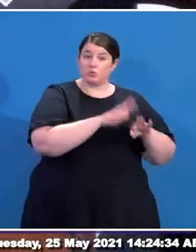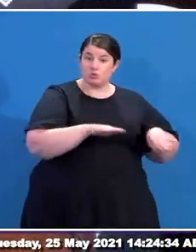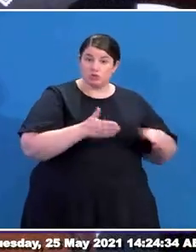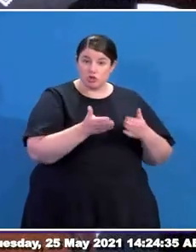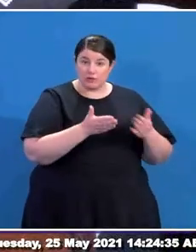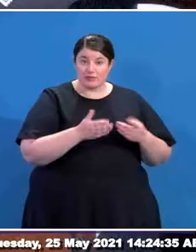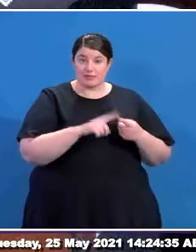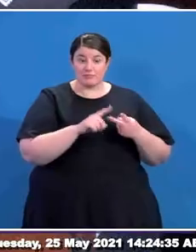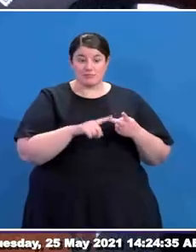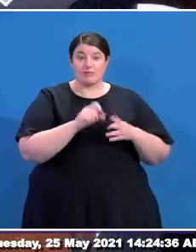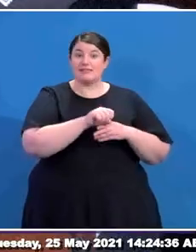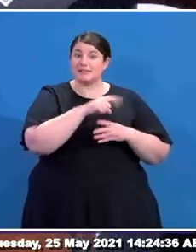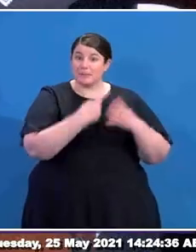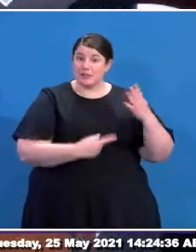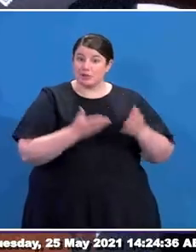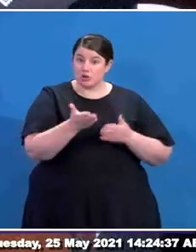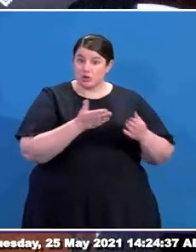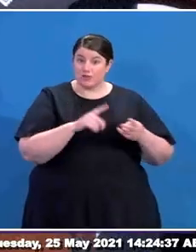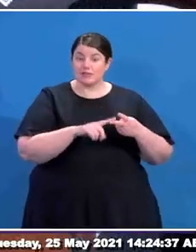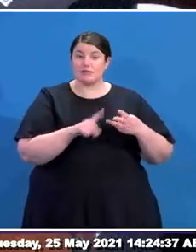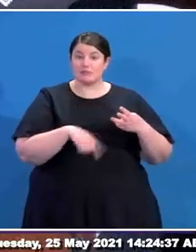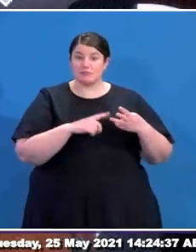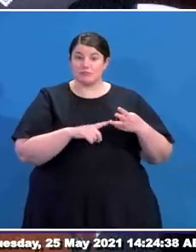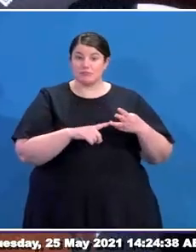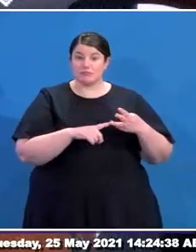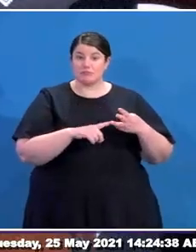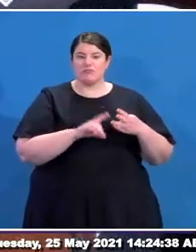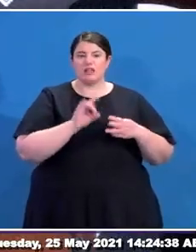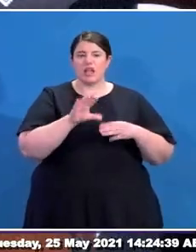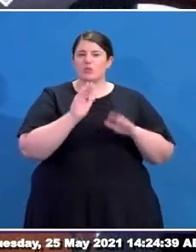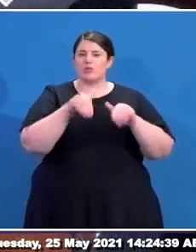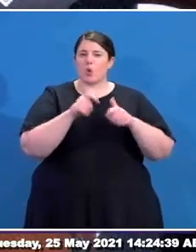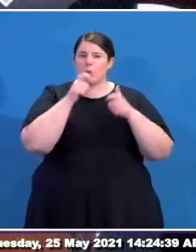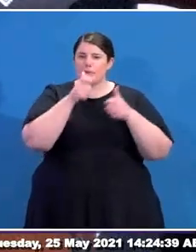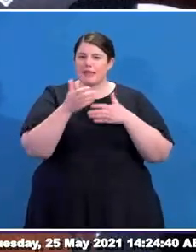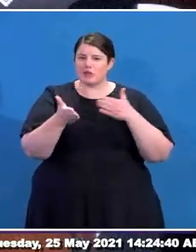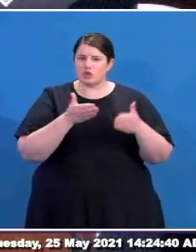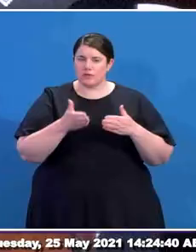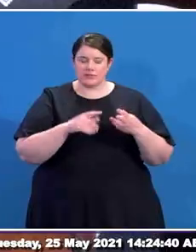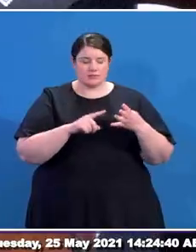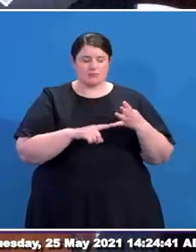Disability services. Yes. Out-of-home care services. Yes. Foster care services. Yes.